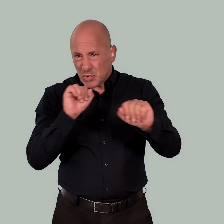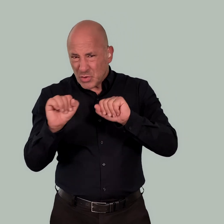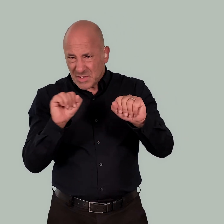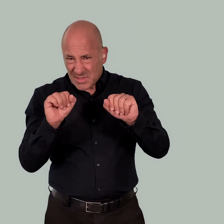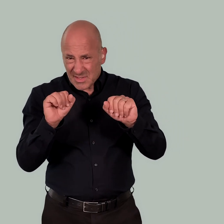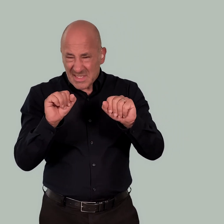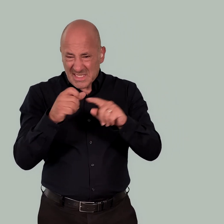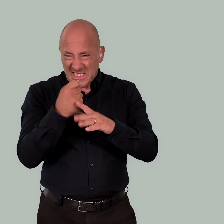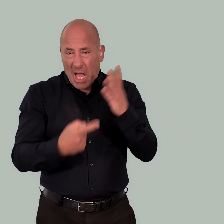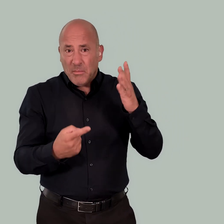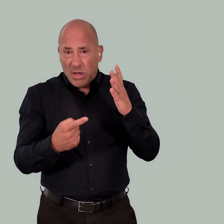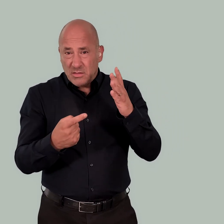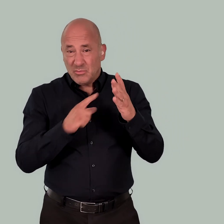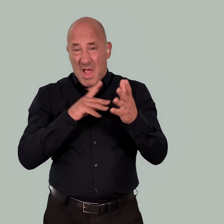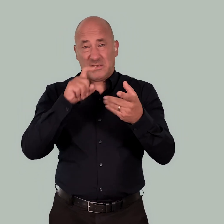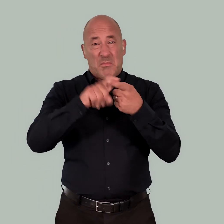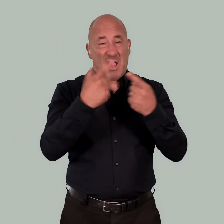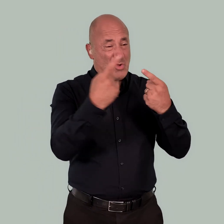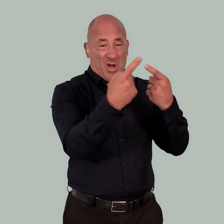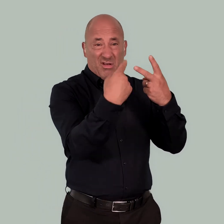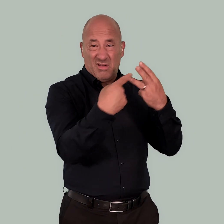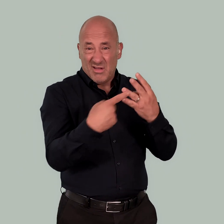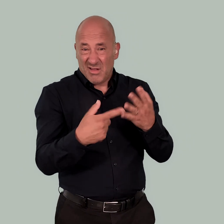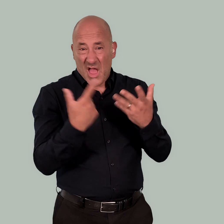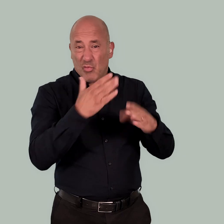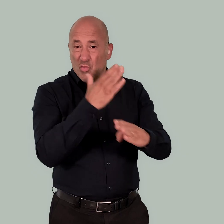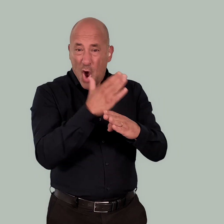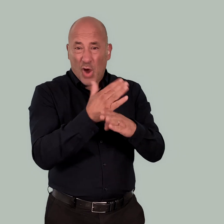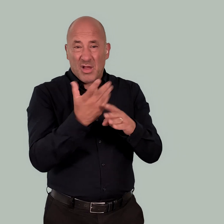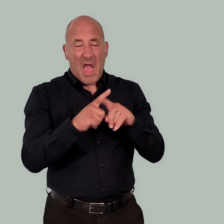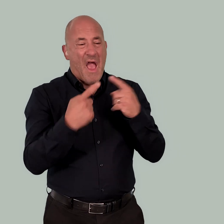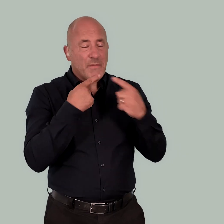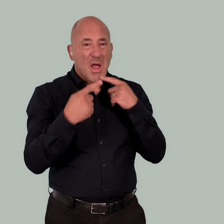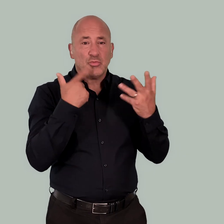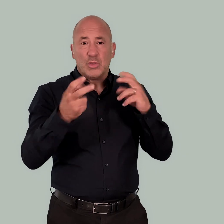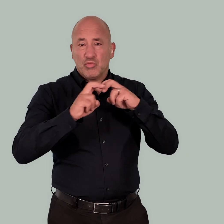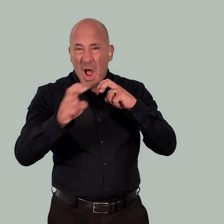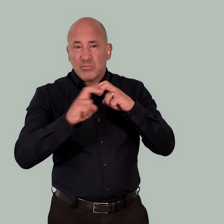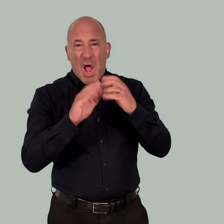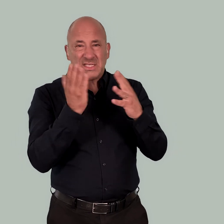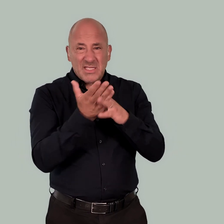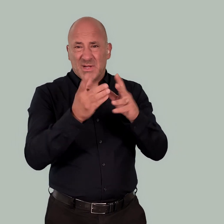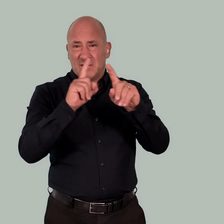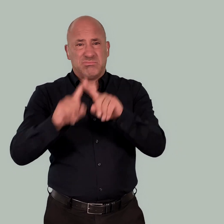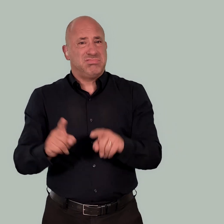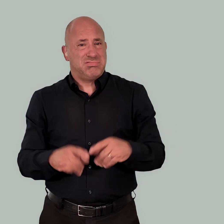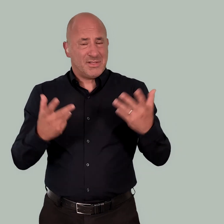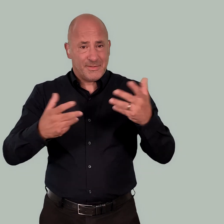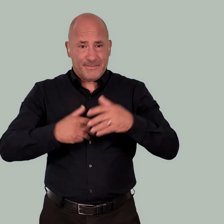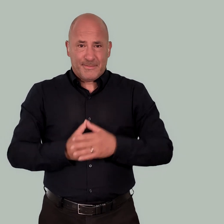the extent to which an individual’s impairment is disabling depends on the environmental factors at work, such as accessibility of information or transport.